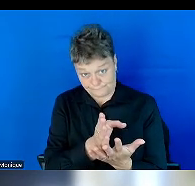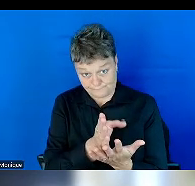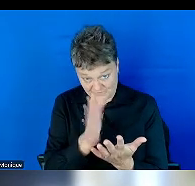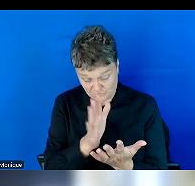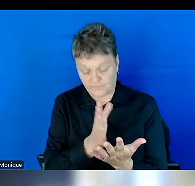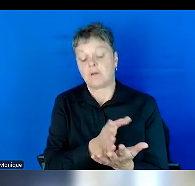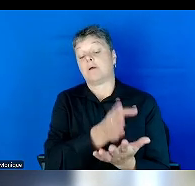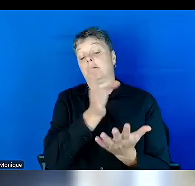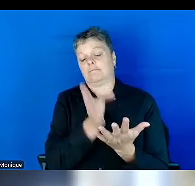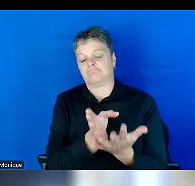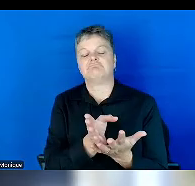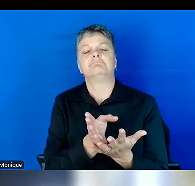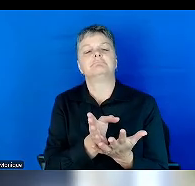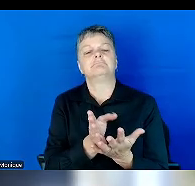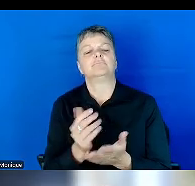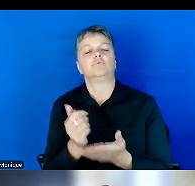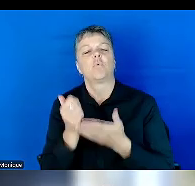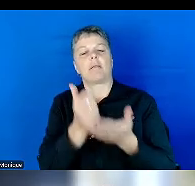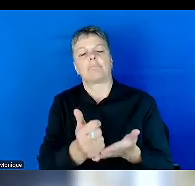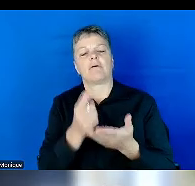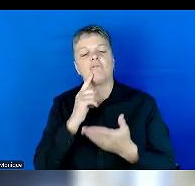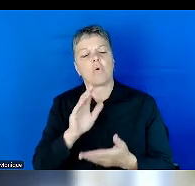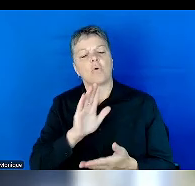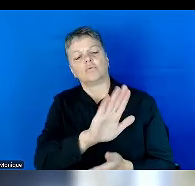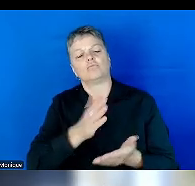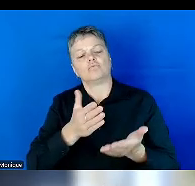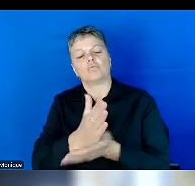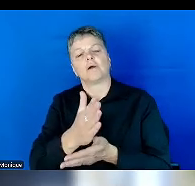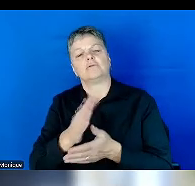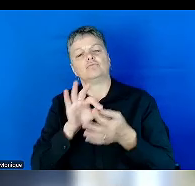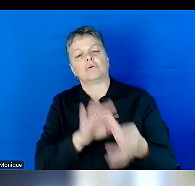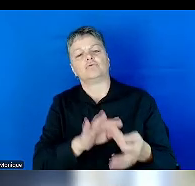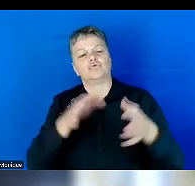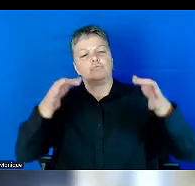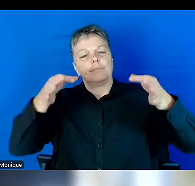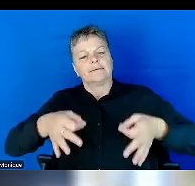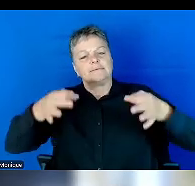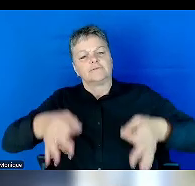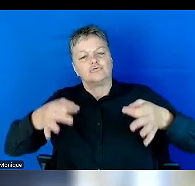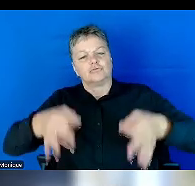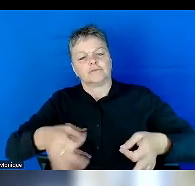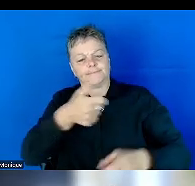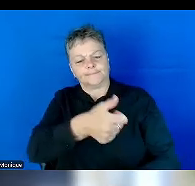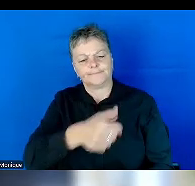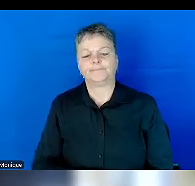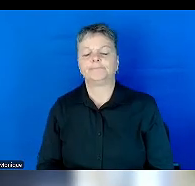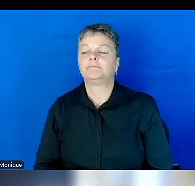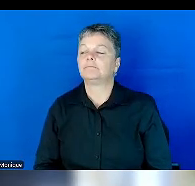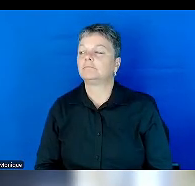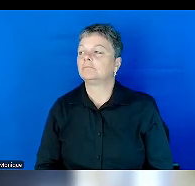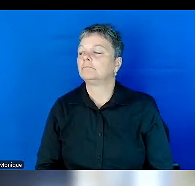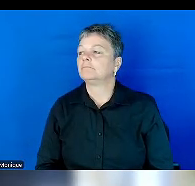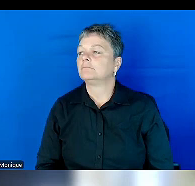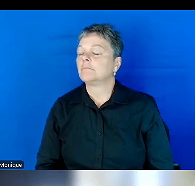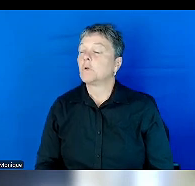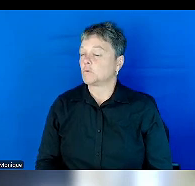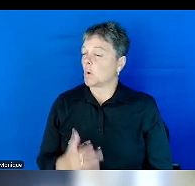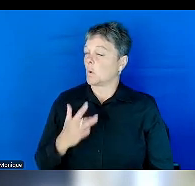uh for persons with disabilities and more specifically on uh our focus is on informing